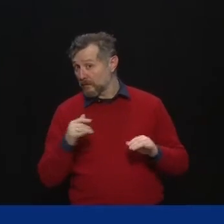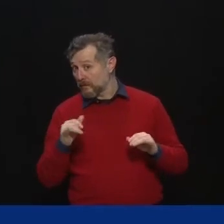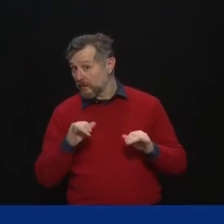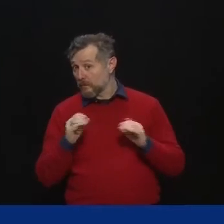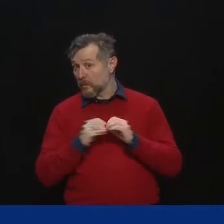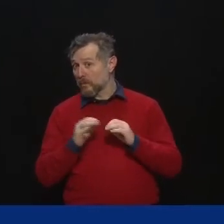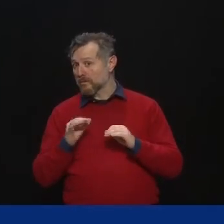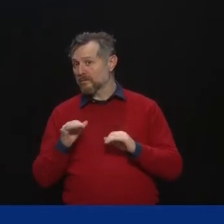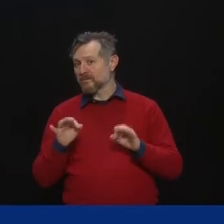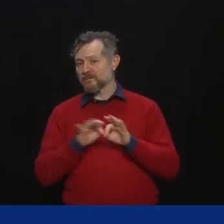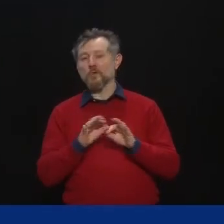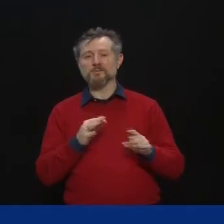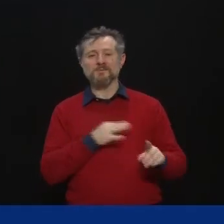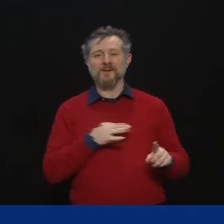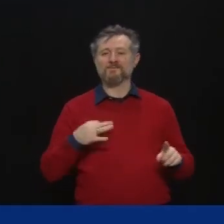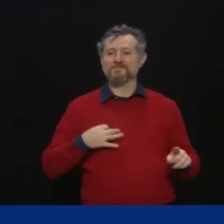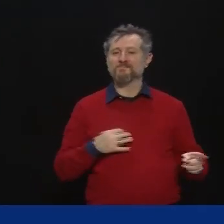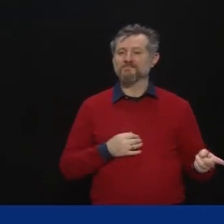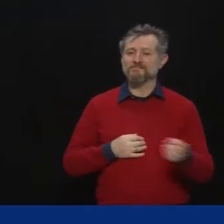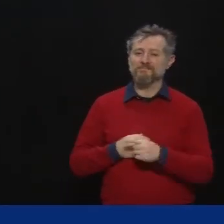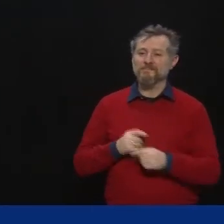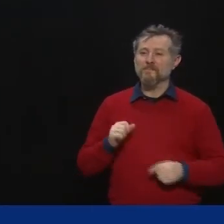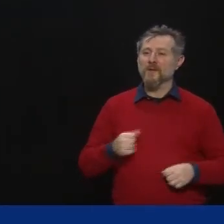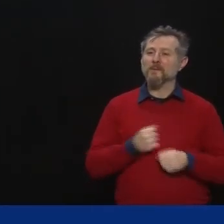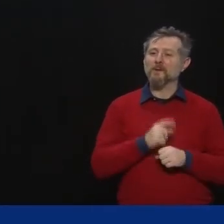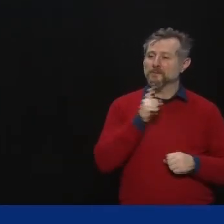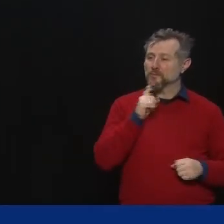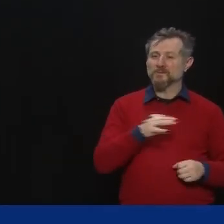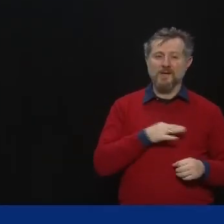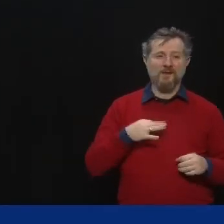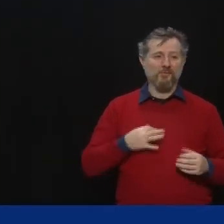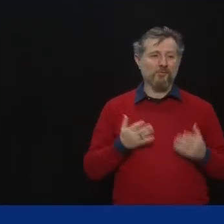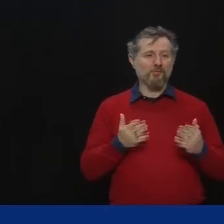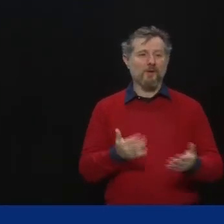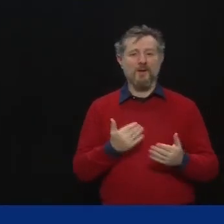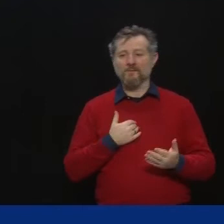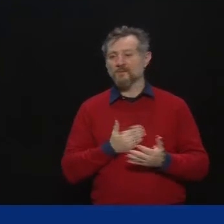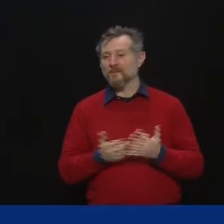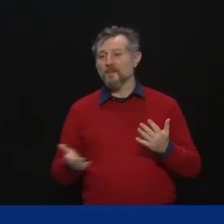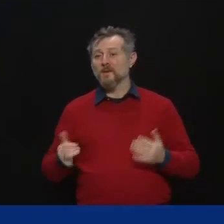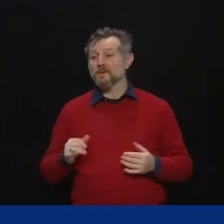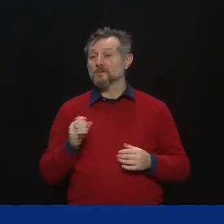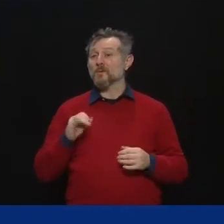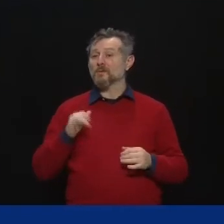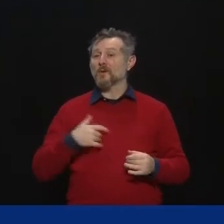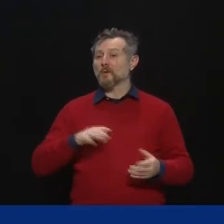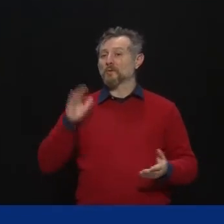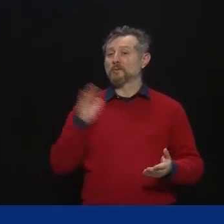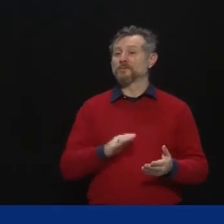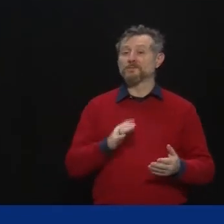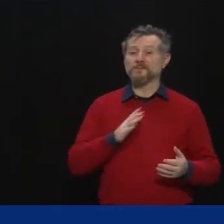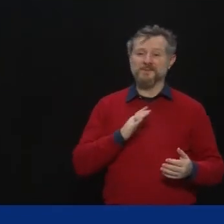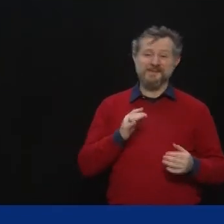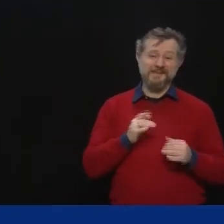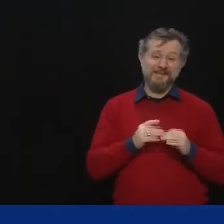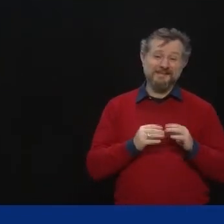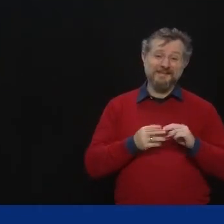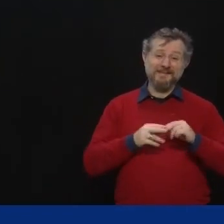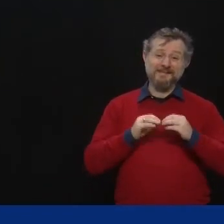10% BED CAPACITY RIGHT NOW, YOU HAD TO SUSPEND YOUR ELECTIVE SURGERY TO FREE UP NOT ONLY THE BED, IT'S MOSTLY ABOUT NEEDING